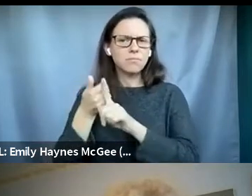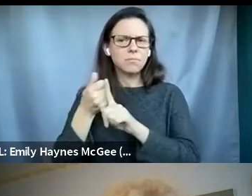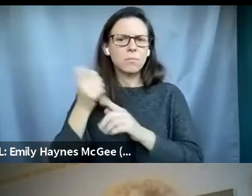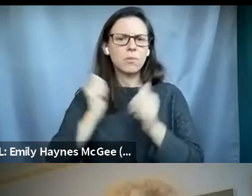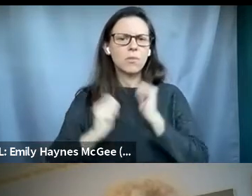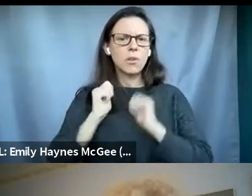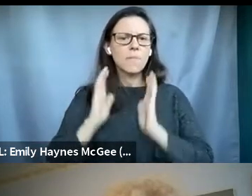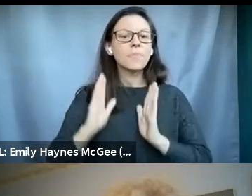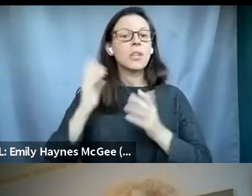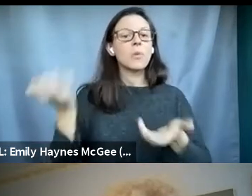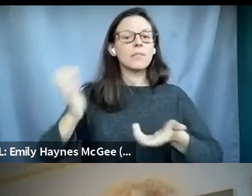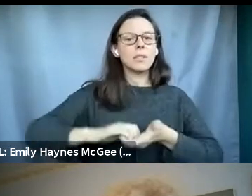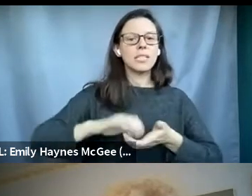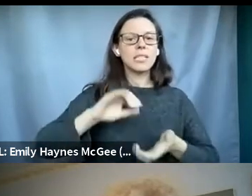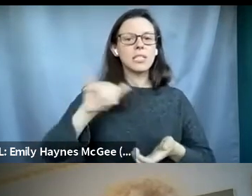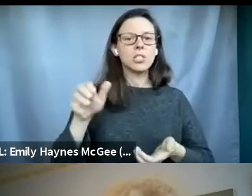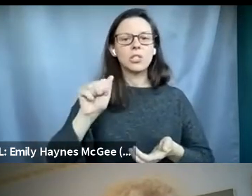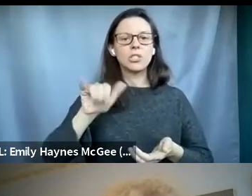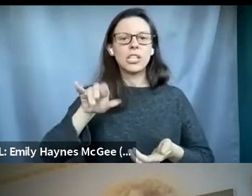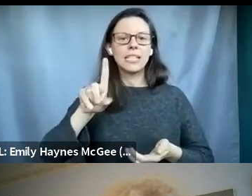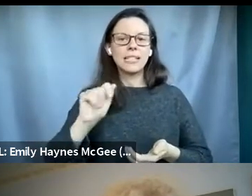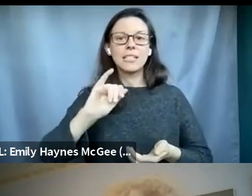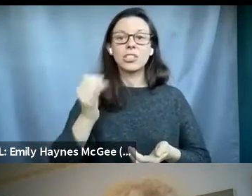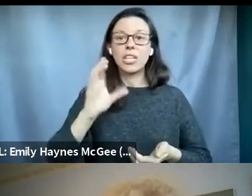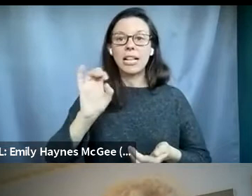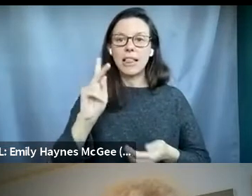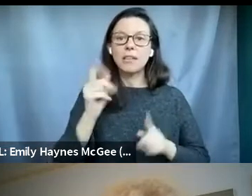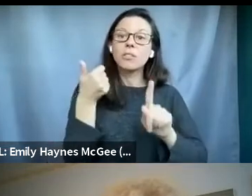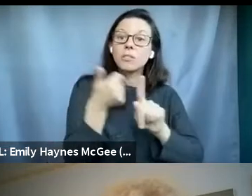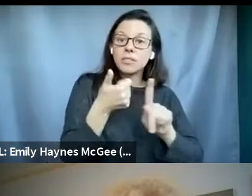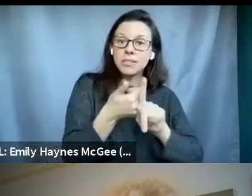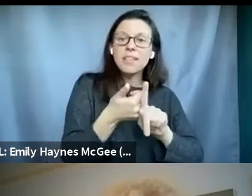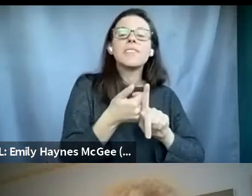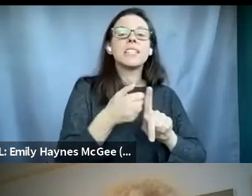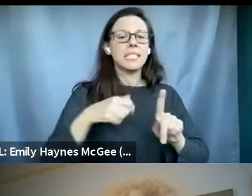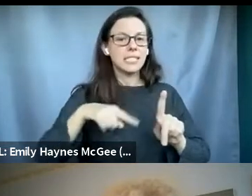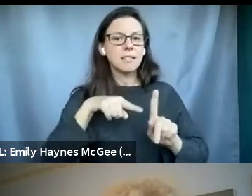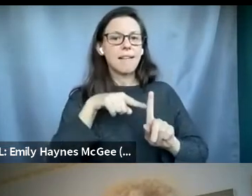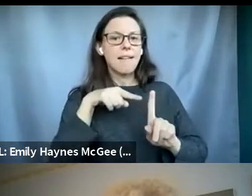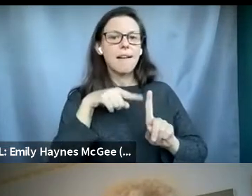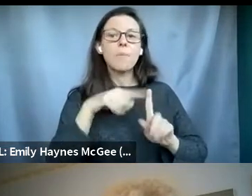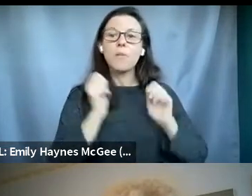Jada had is also a performing artist and candle makers, candles by design is her brand, amazing